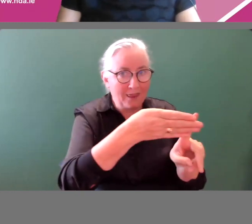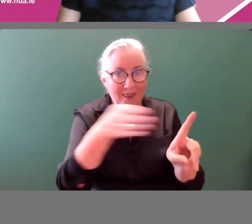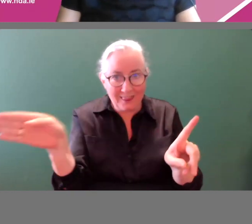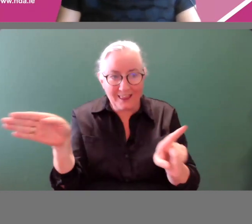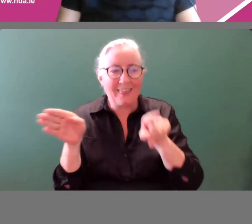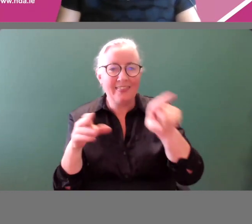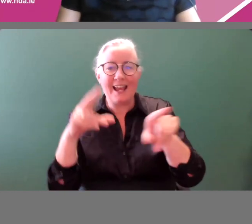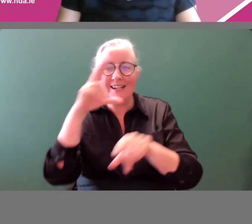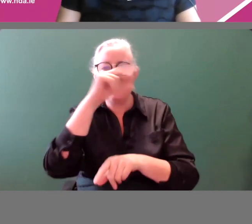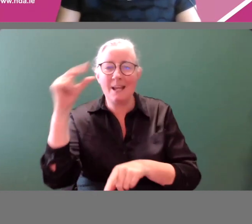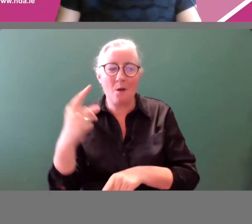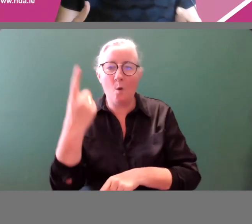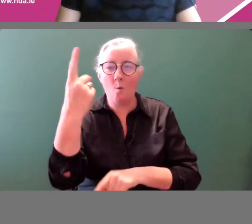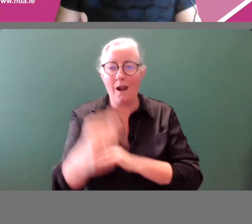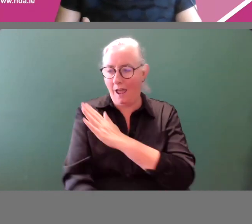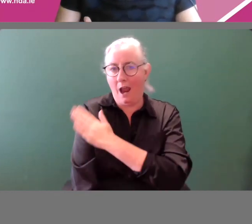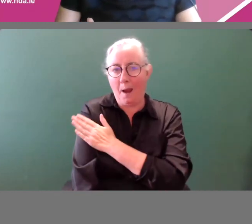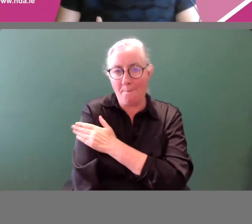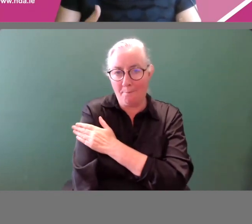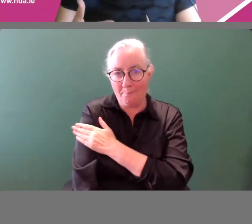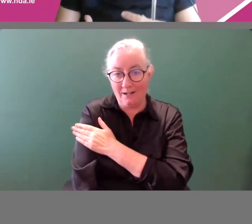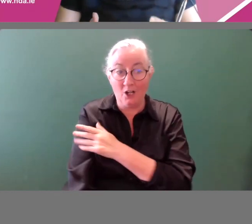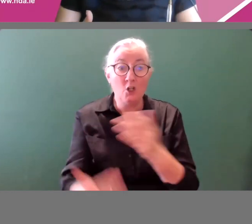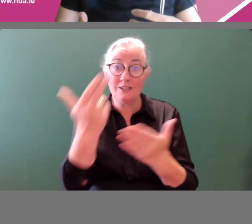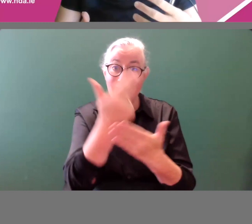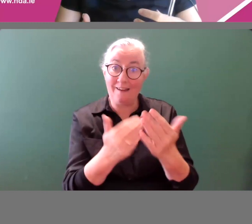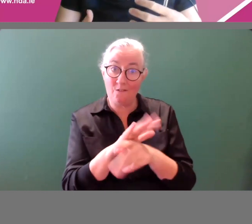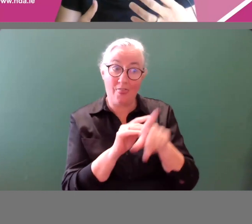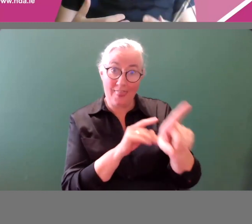a person with one arm. If we design for that person we automatically make life easier for